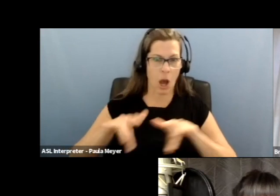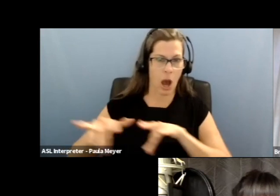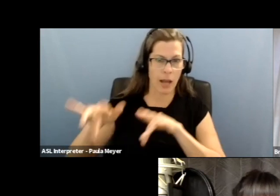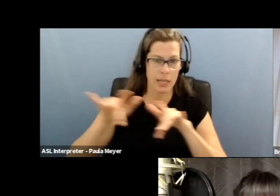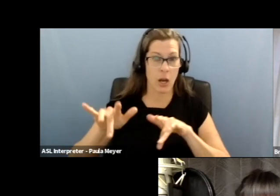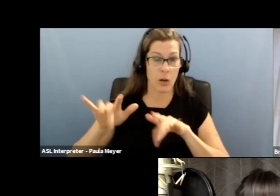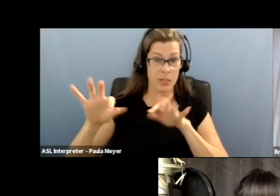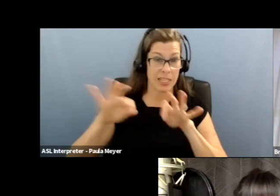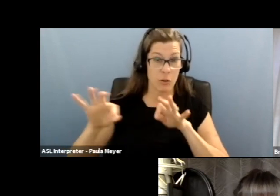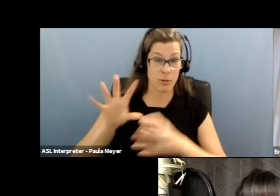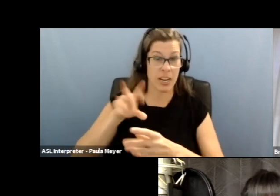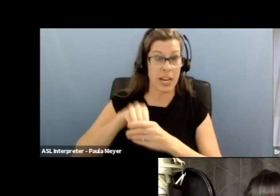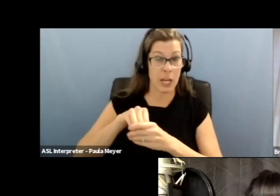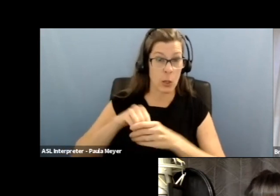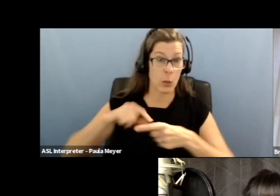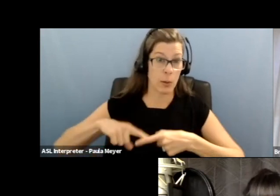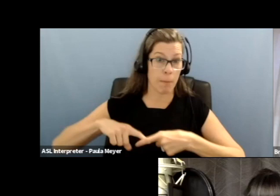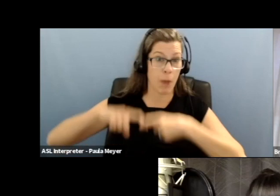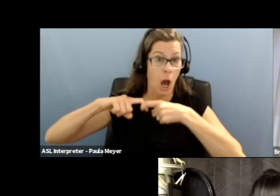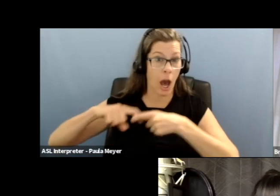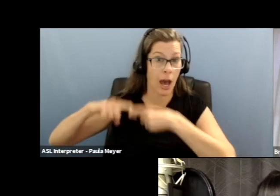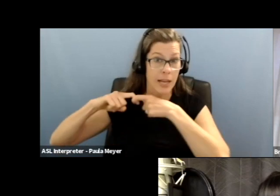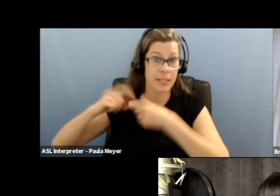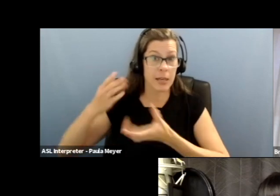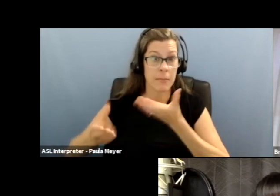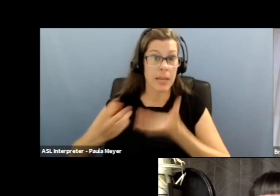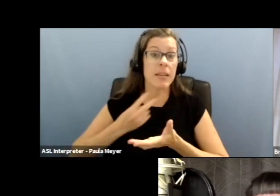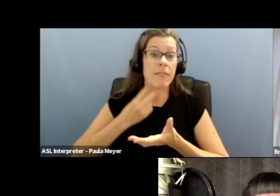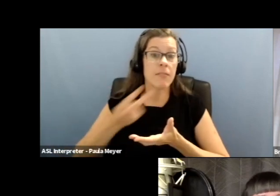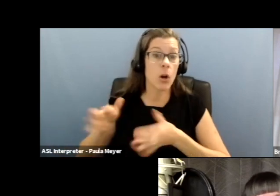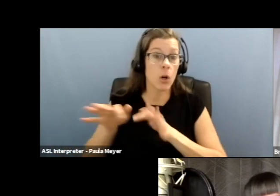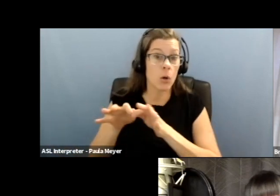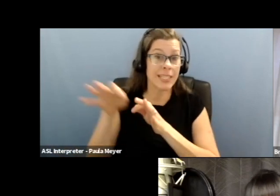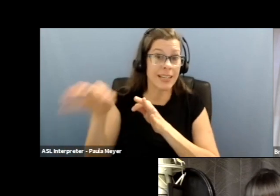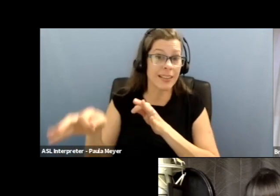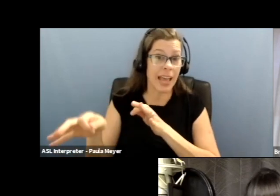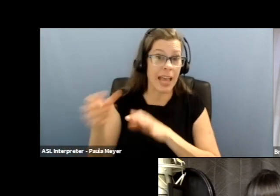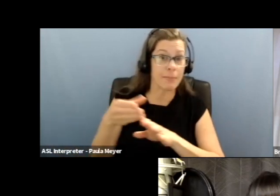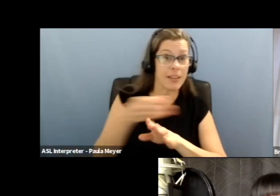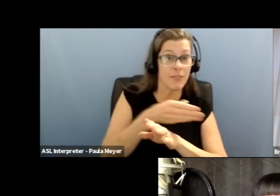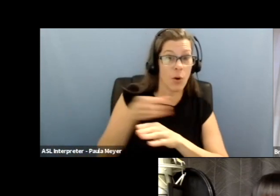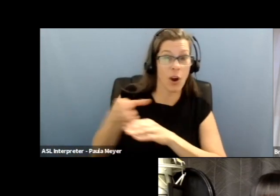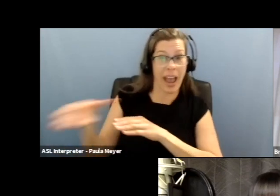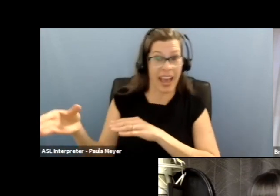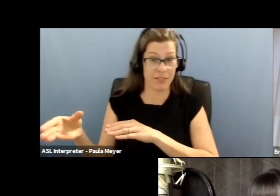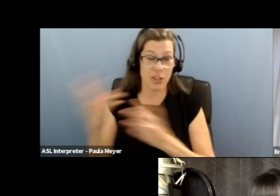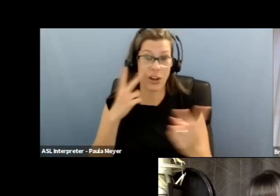there might be a vocal delay either before or after a visual that has happened. And that can be rather jarring